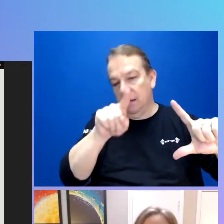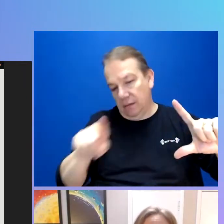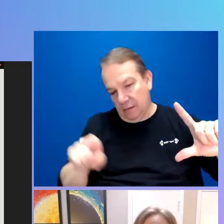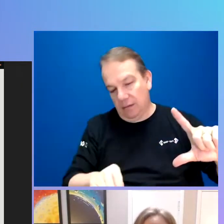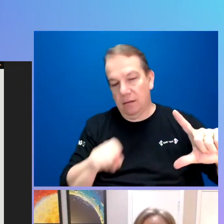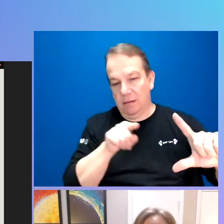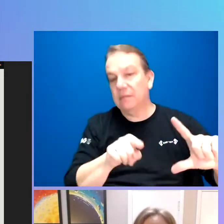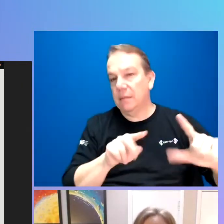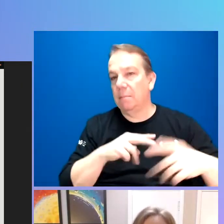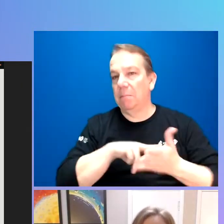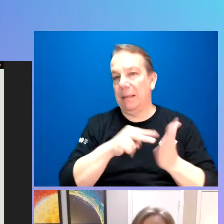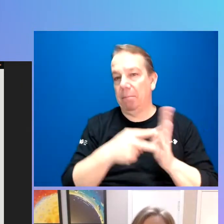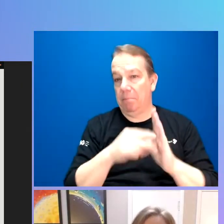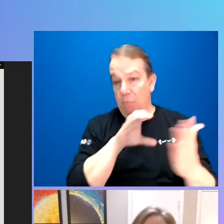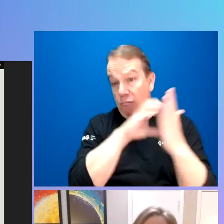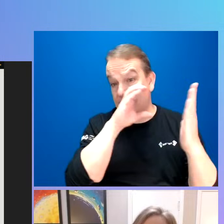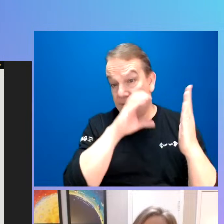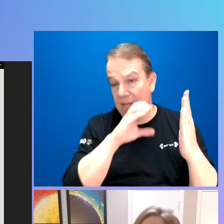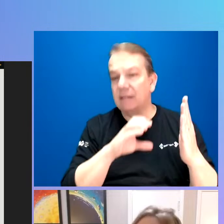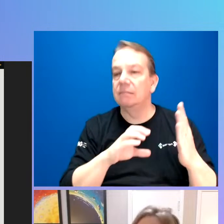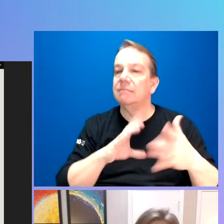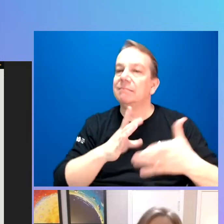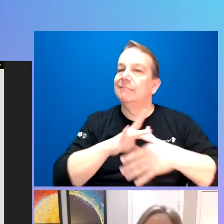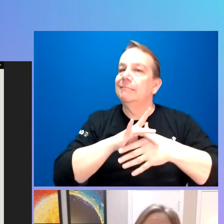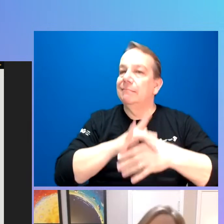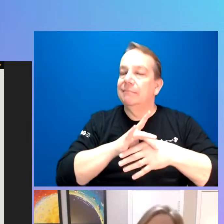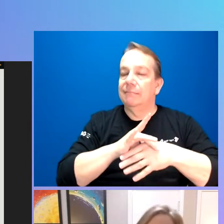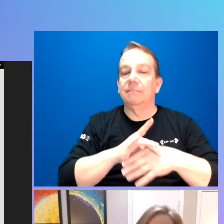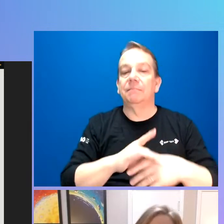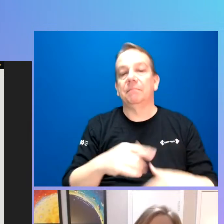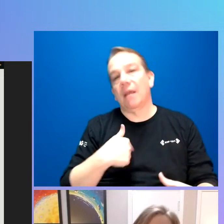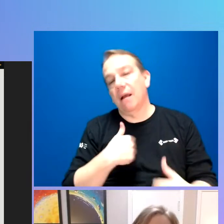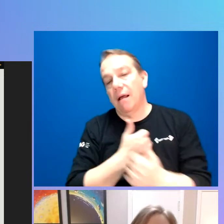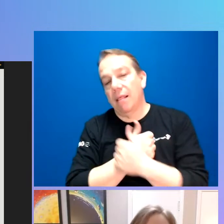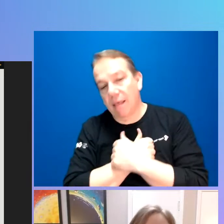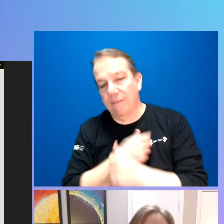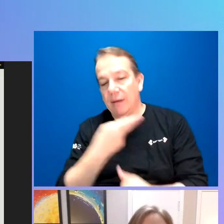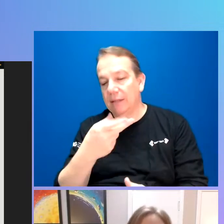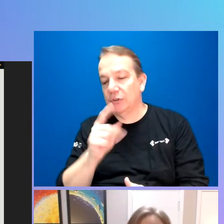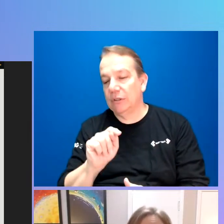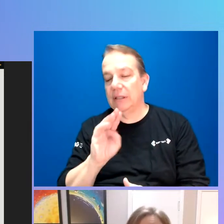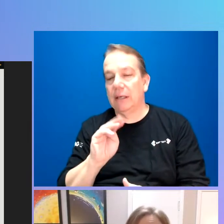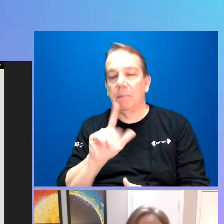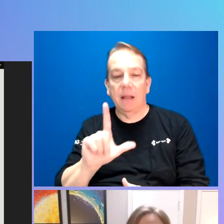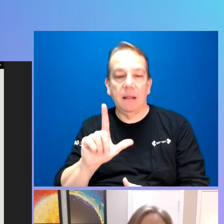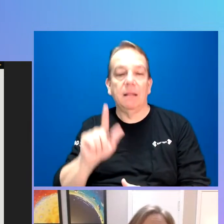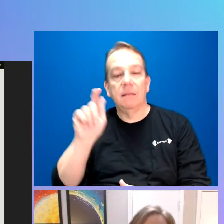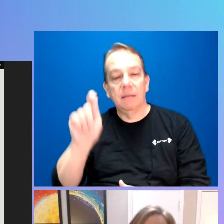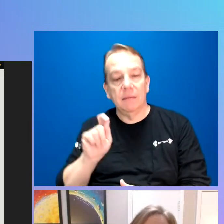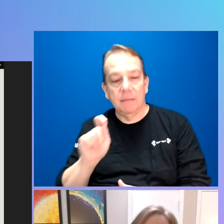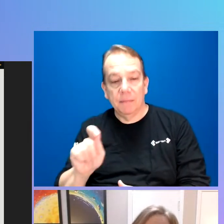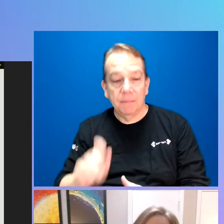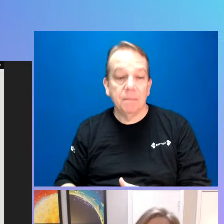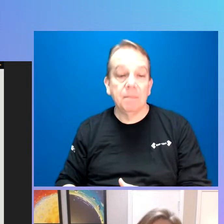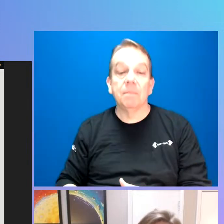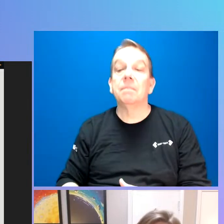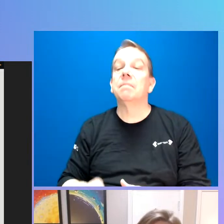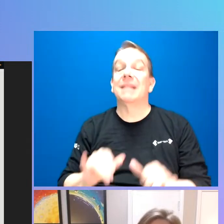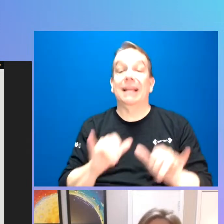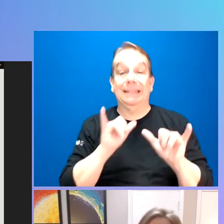We can create some paragraph text that says I love HTML. Or